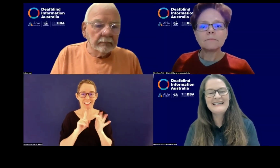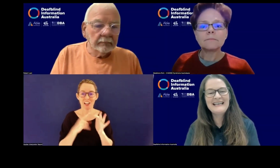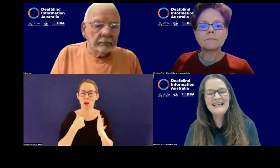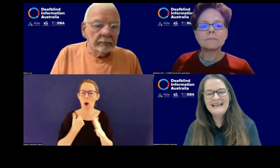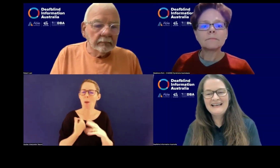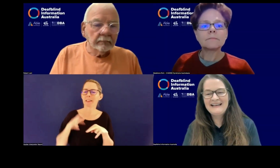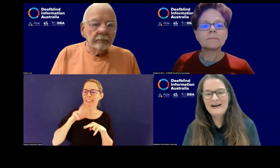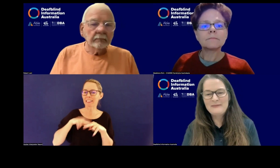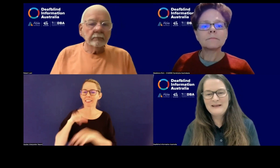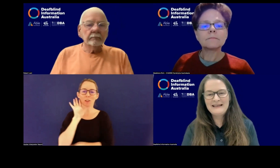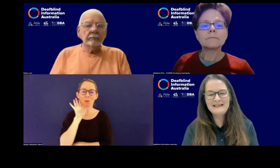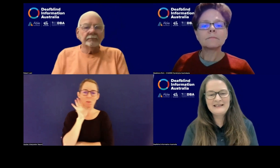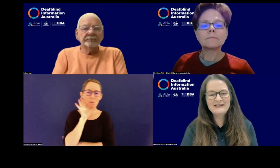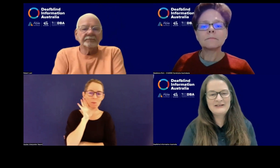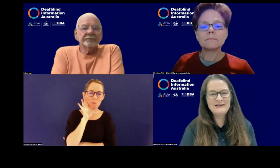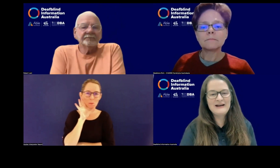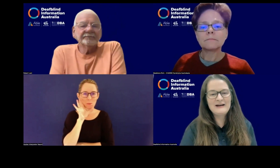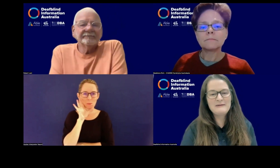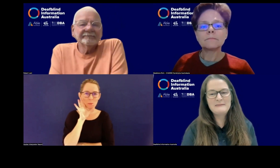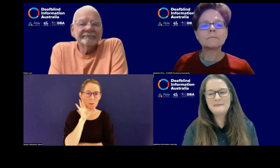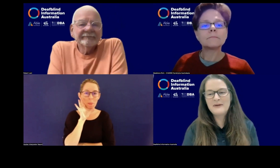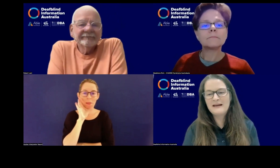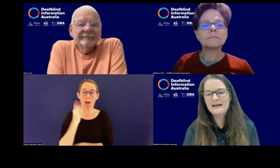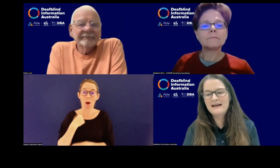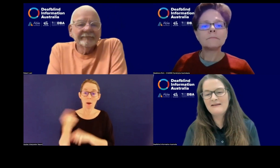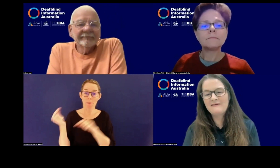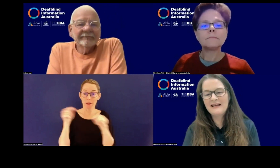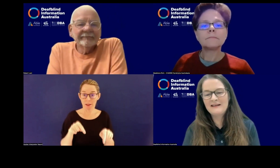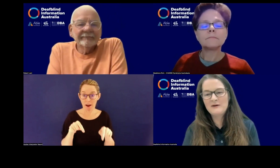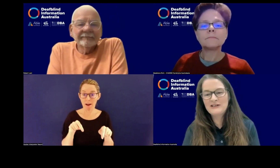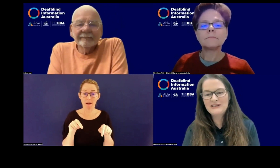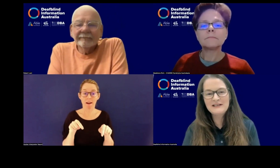and I'll be here to feed the questions